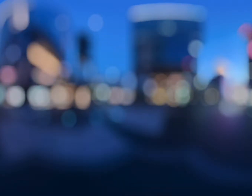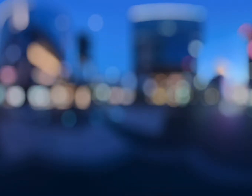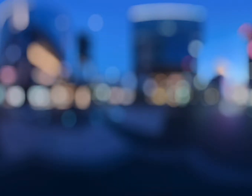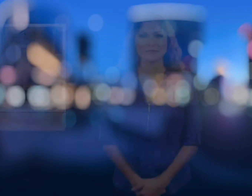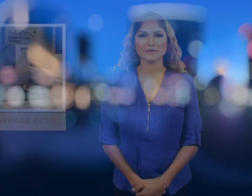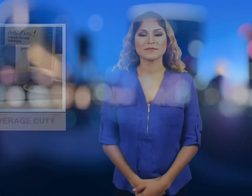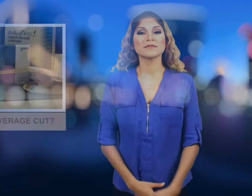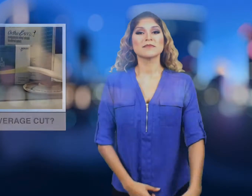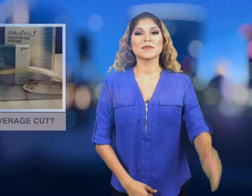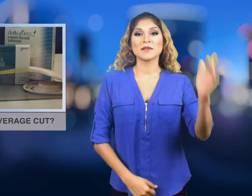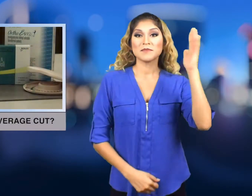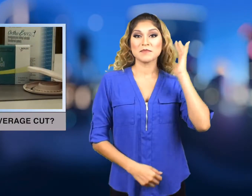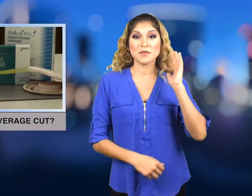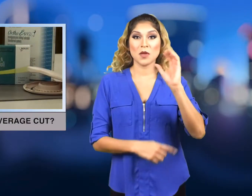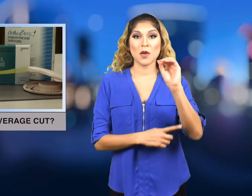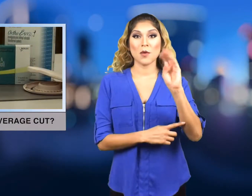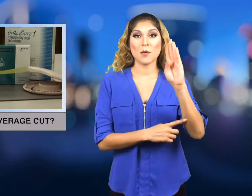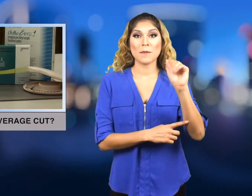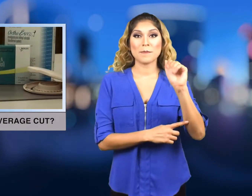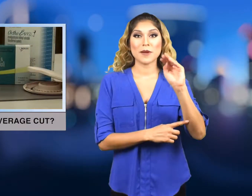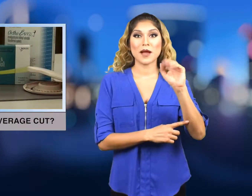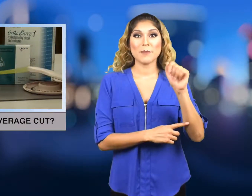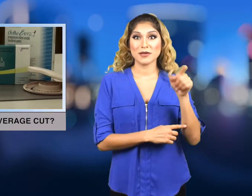During the Obama administration